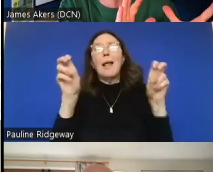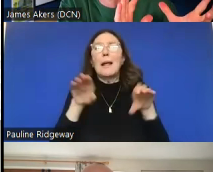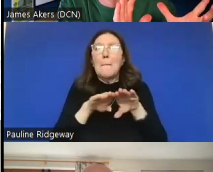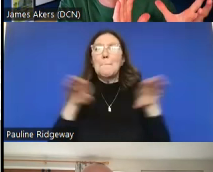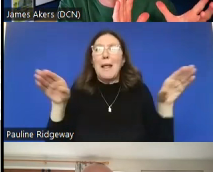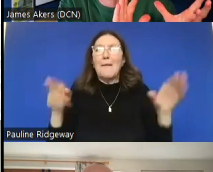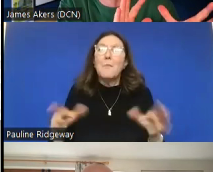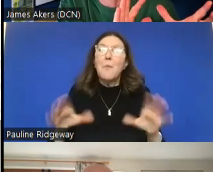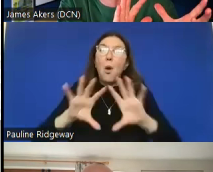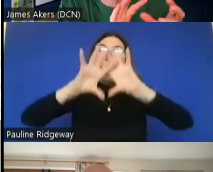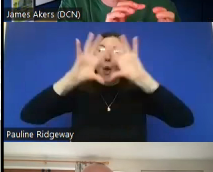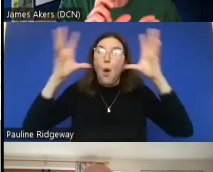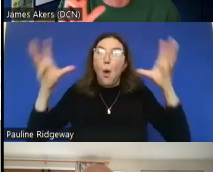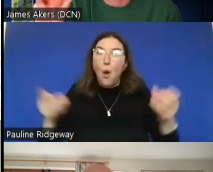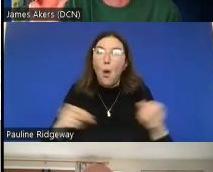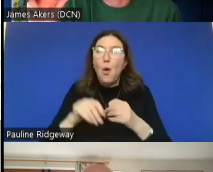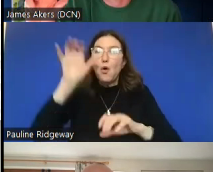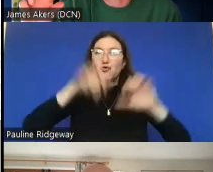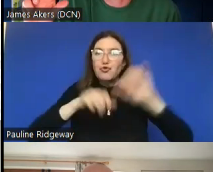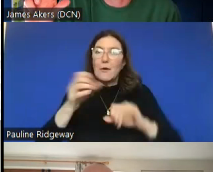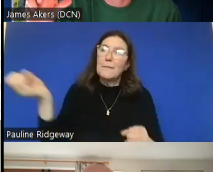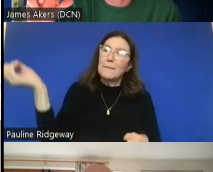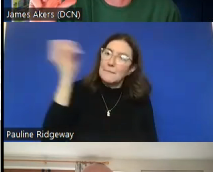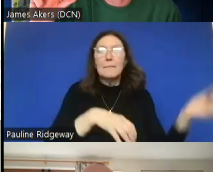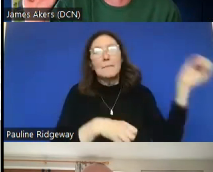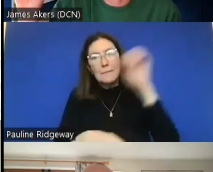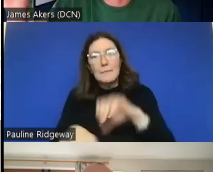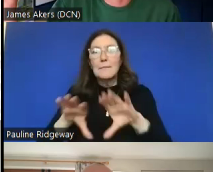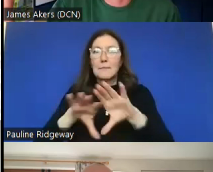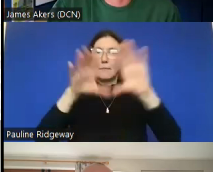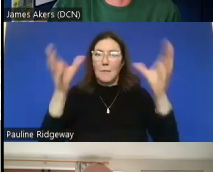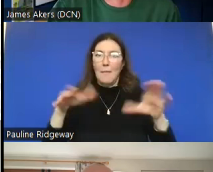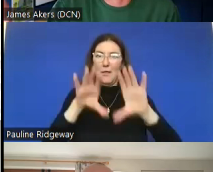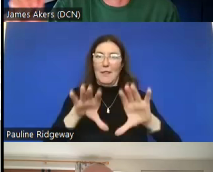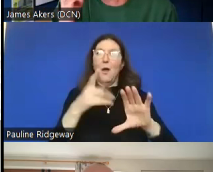and things that you might want to run on. You place Tag Manager script on your website,